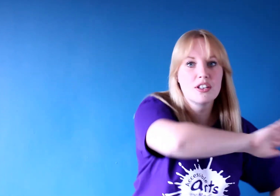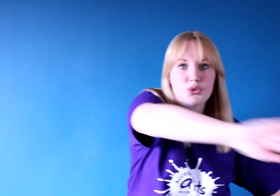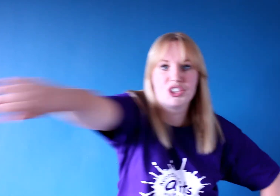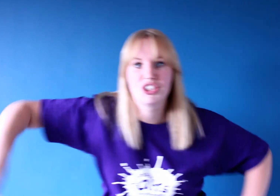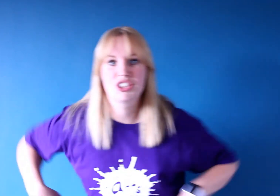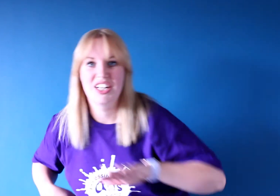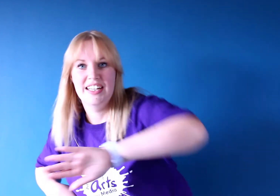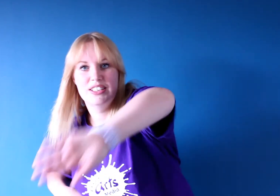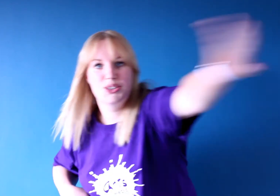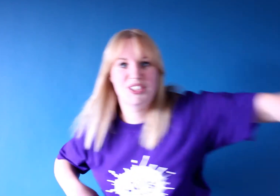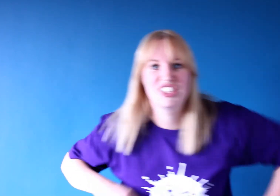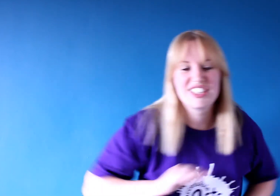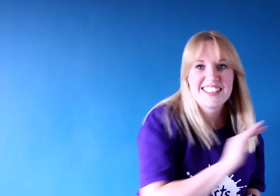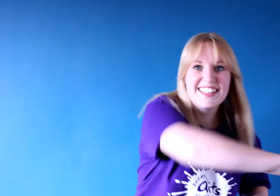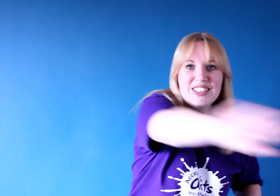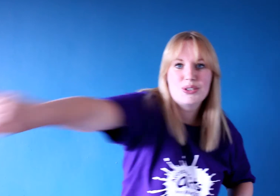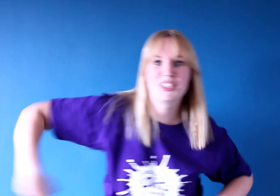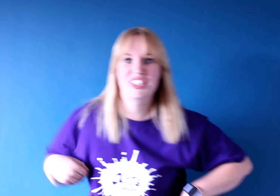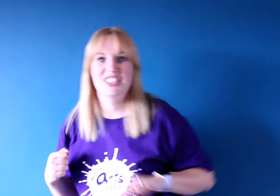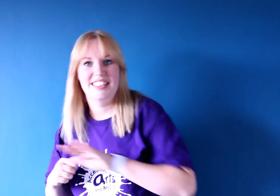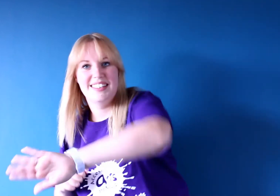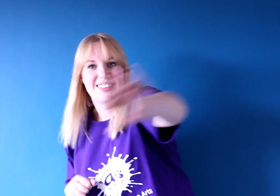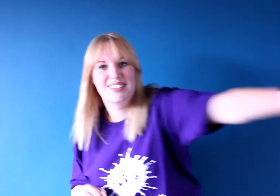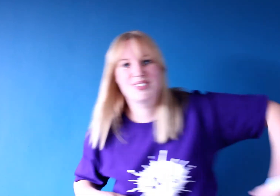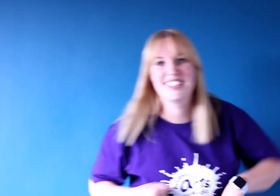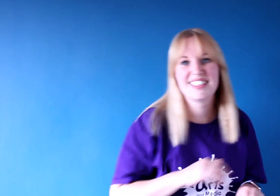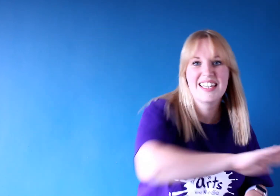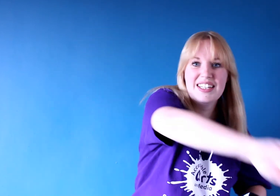Swish Swish Swish Swish